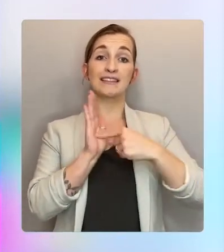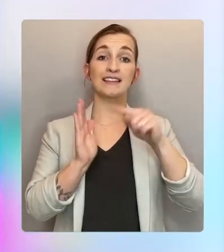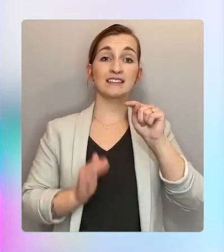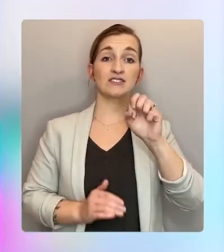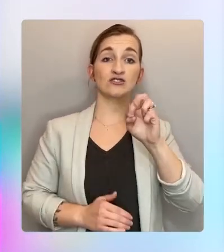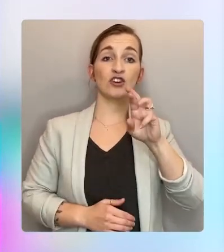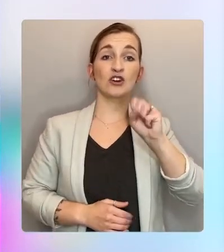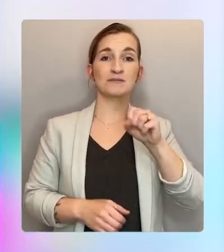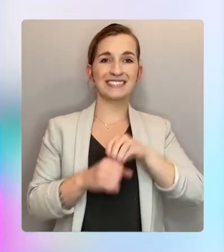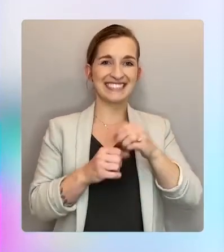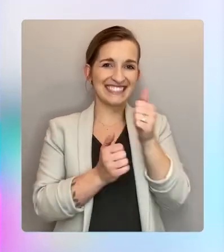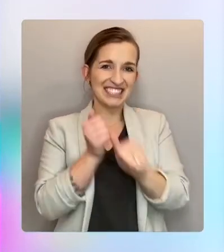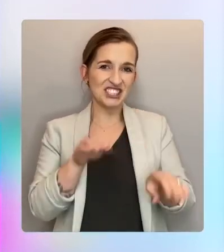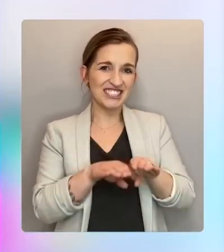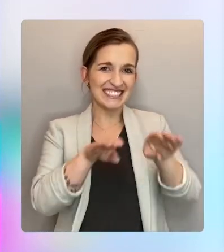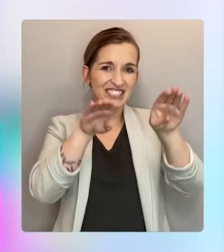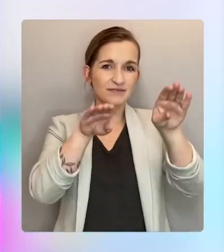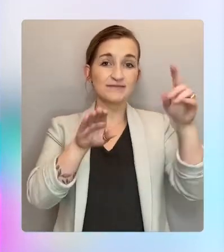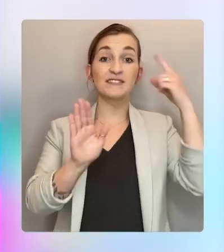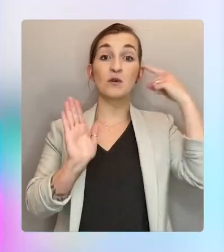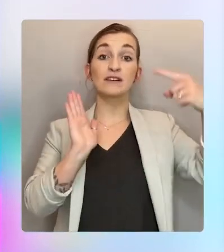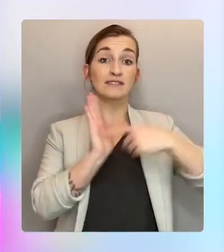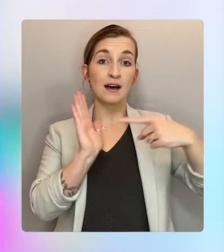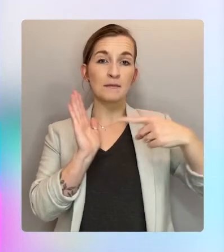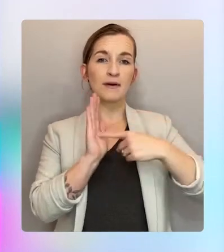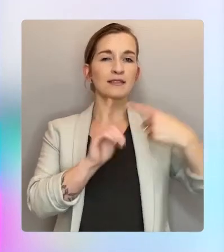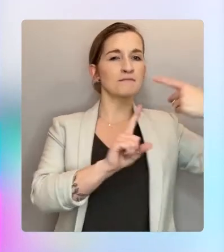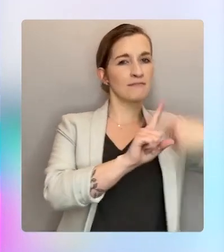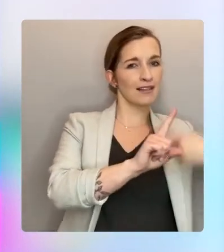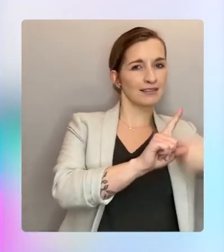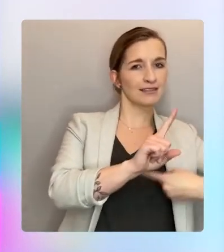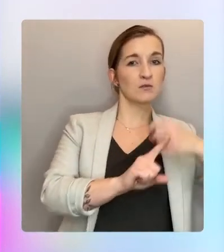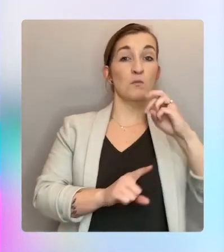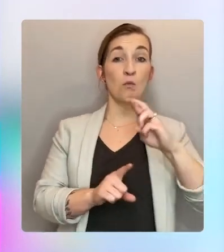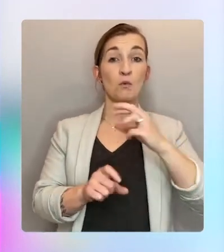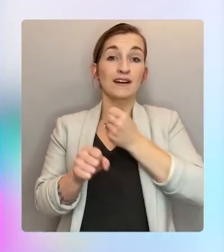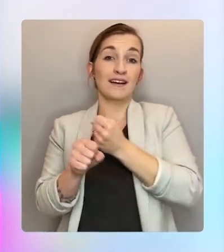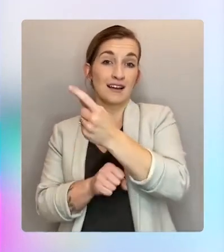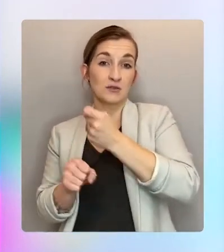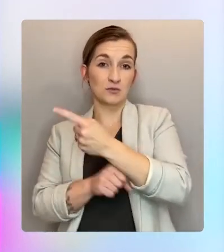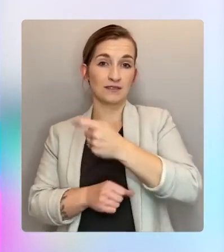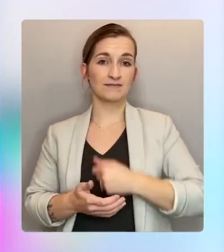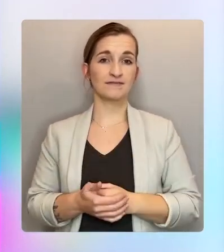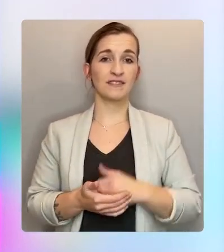For example, monthly or annual. This will help optimize conversion,